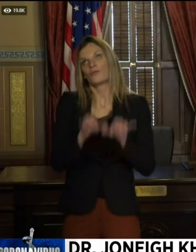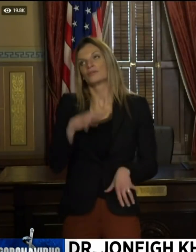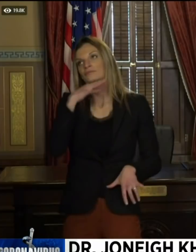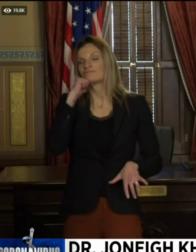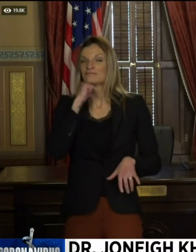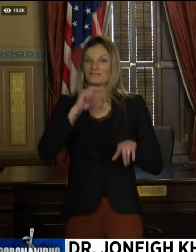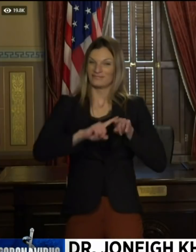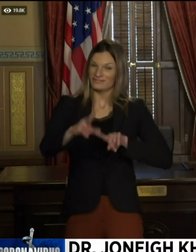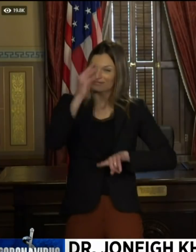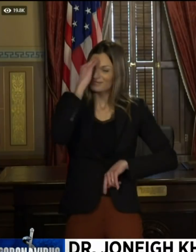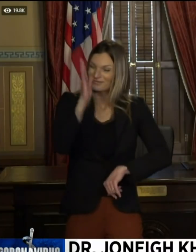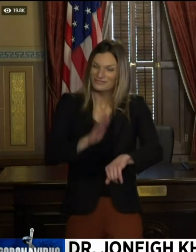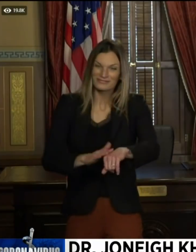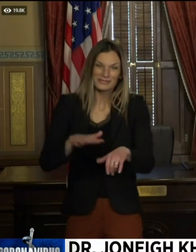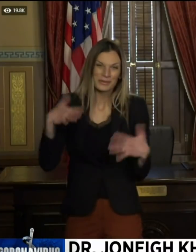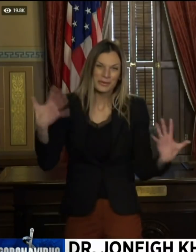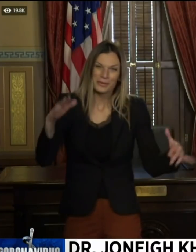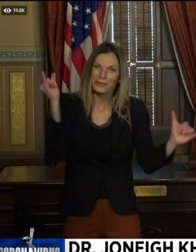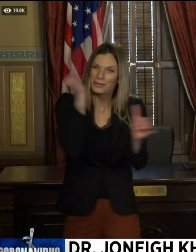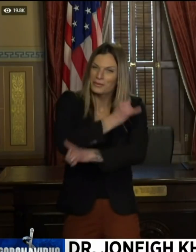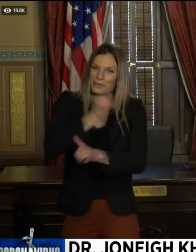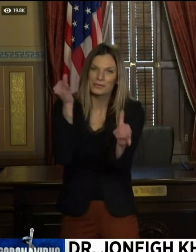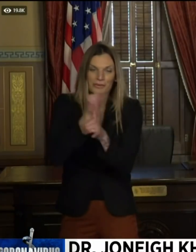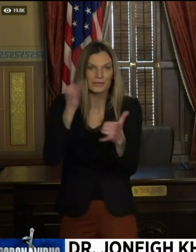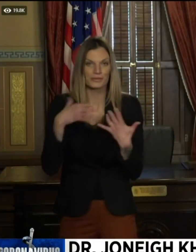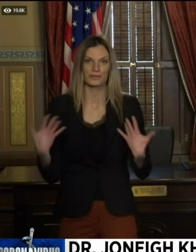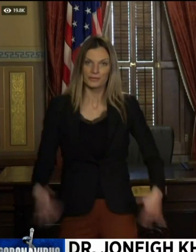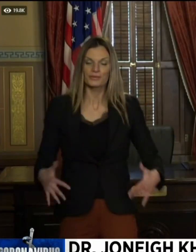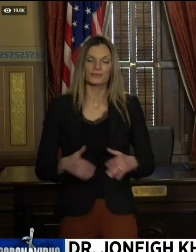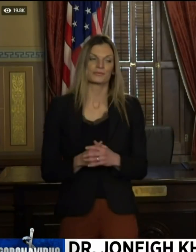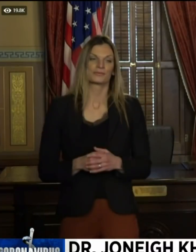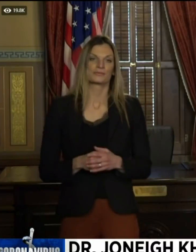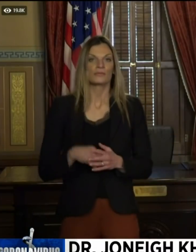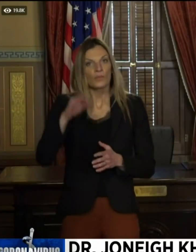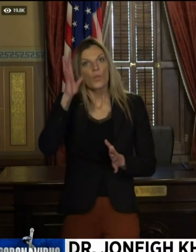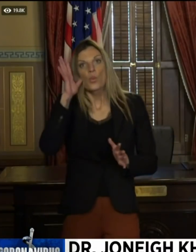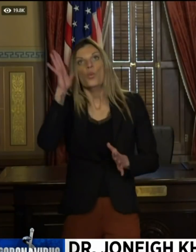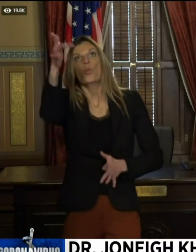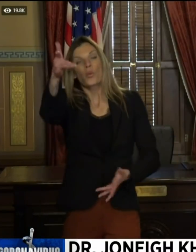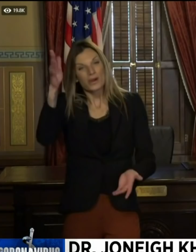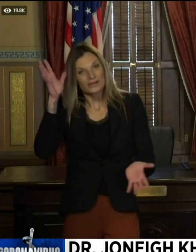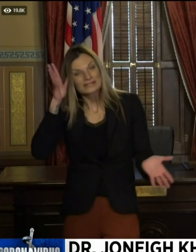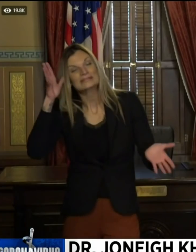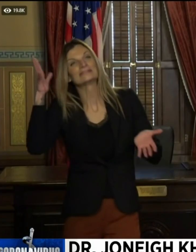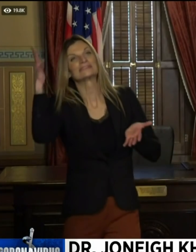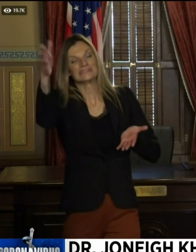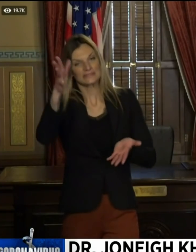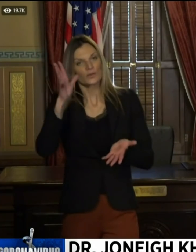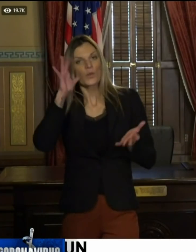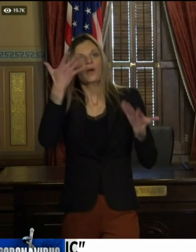I KNOW PEOPLE ARE TIRED OF LIVING LIKE THIS BUT WE REALLY HAVE TO DOUBLE DOWN. THIS PANDEMIC EVENTUALLY WILL